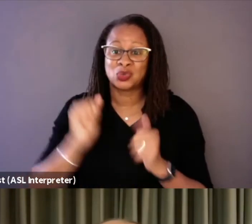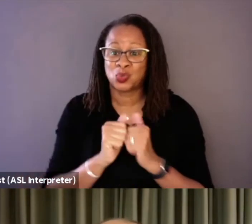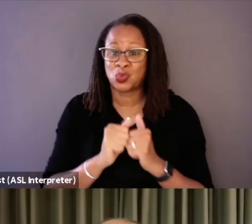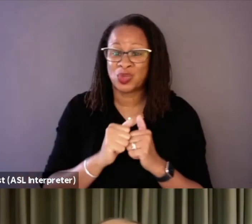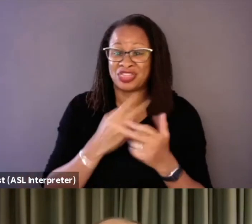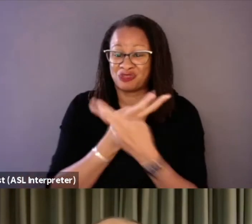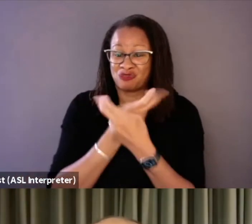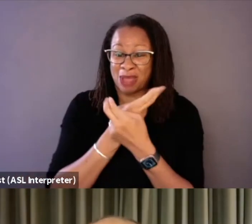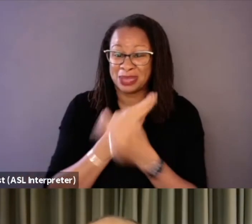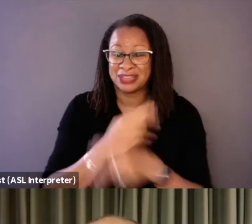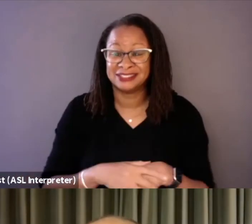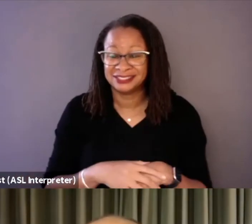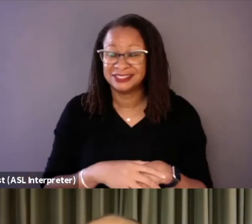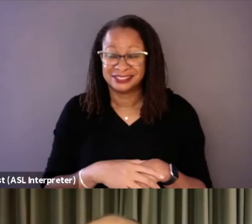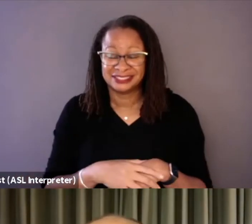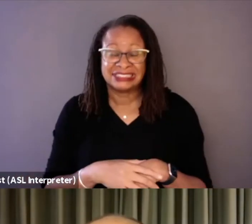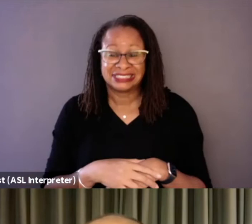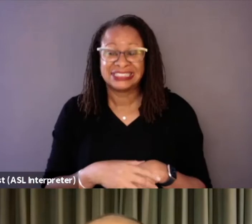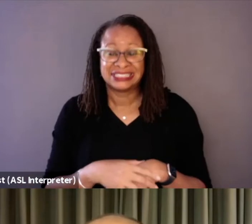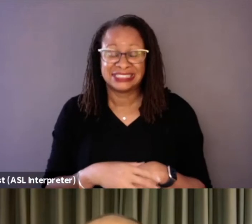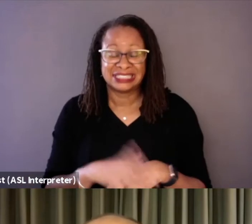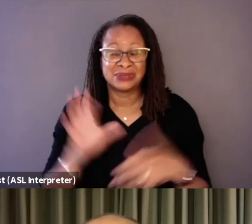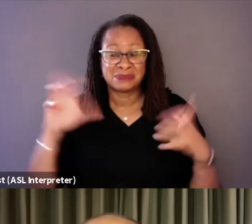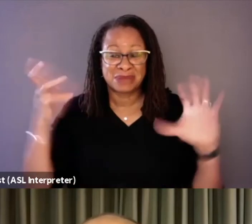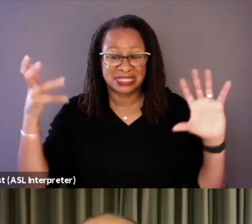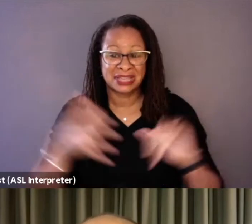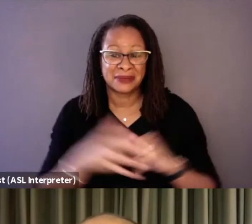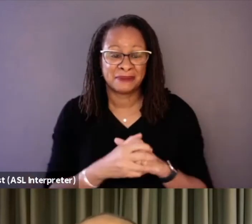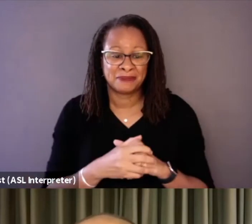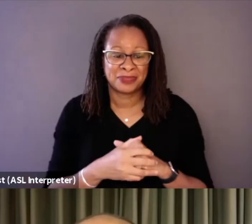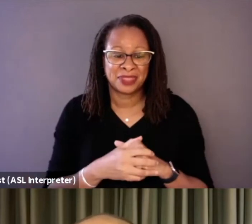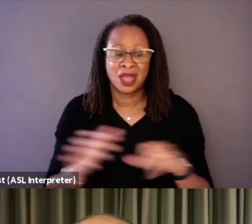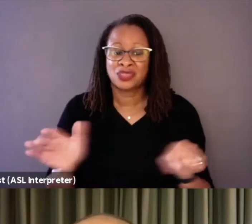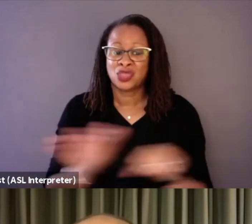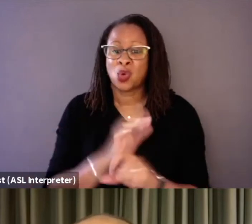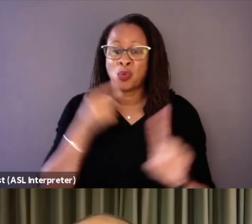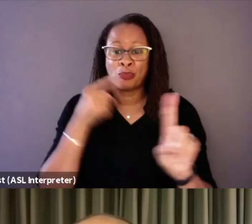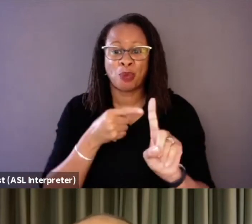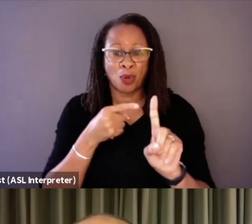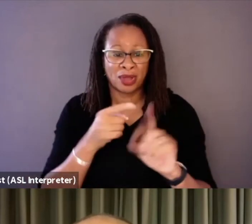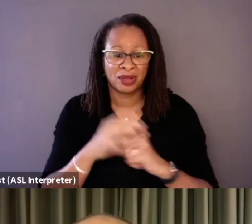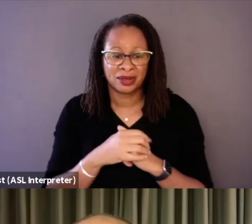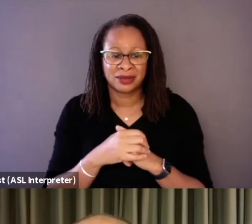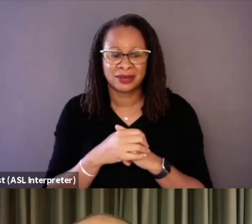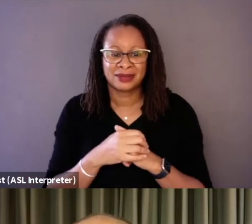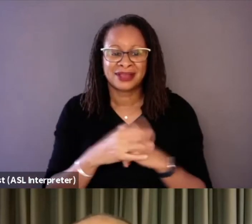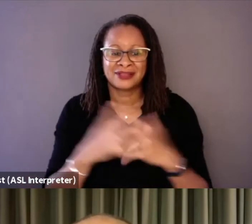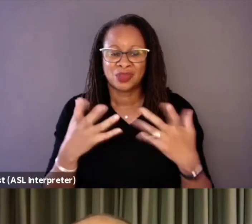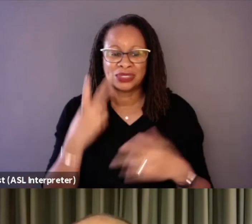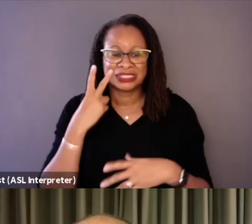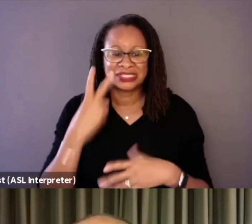That's messed up? The whole point of that was they wanted to see what made the punks the way they were.